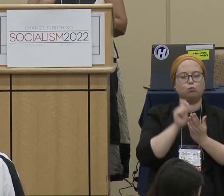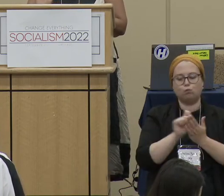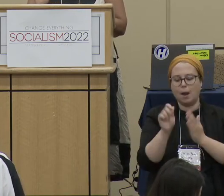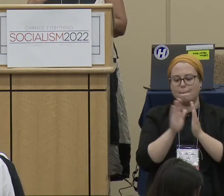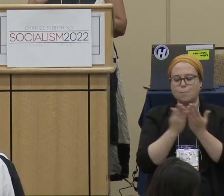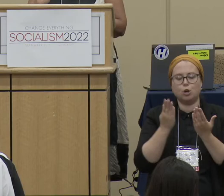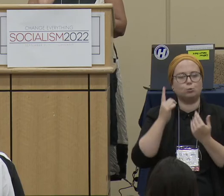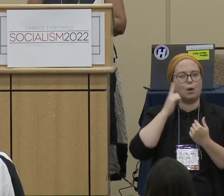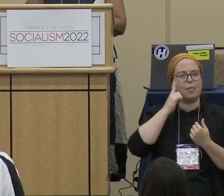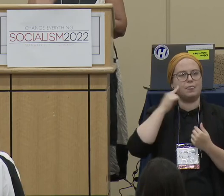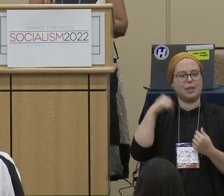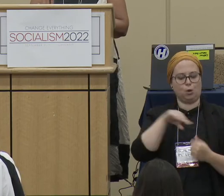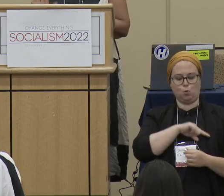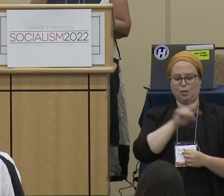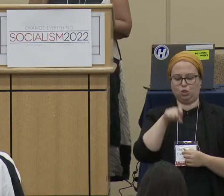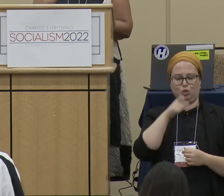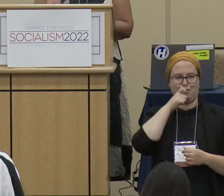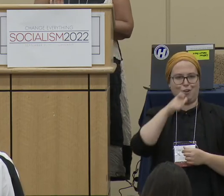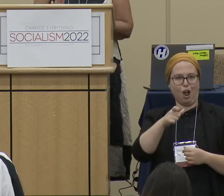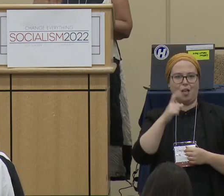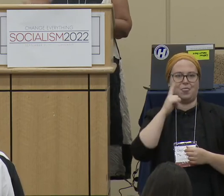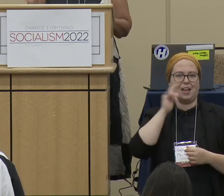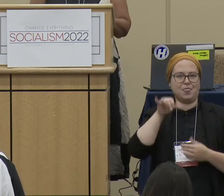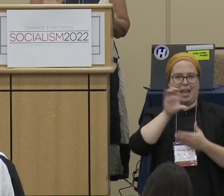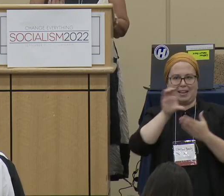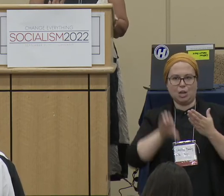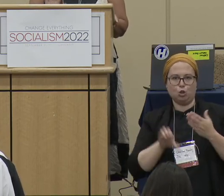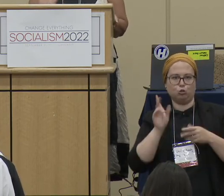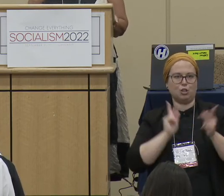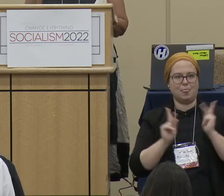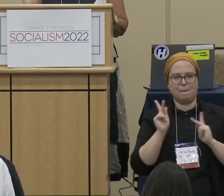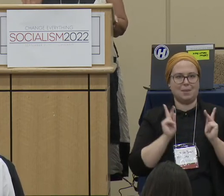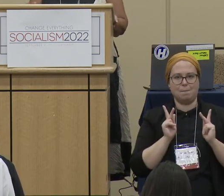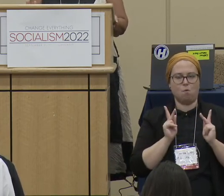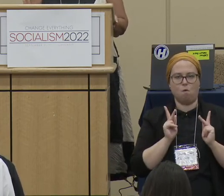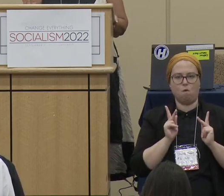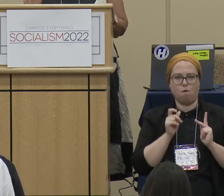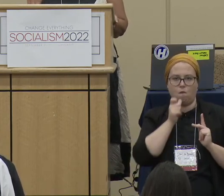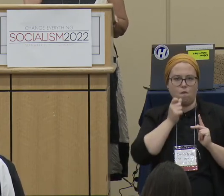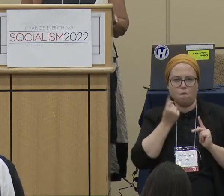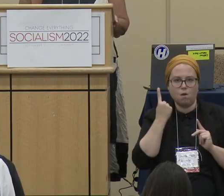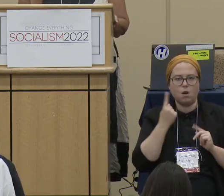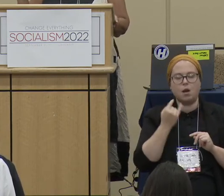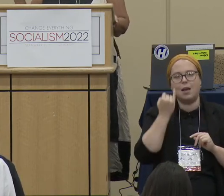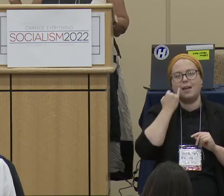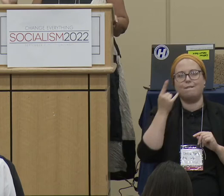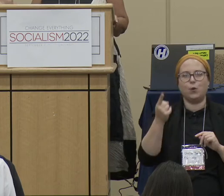write articles and books. But I do think we shouldn't draw that